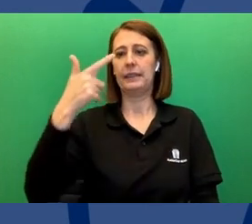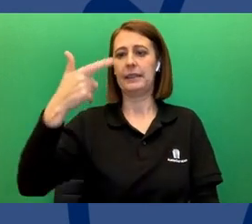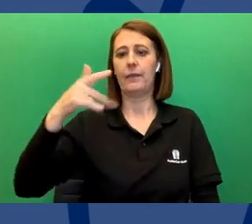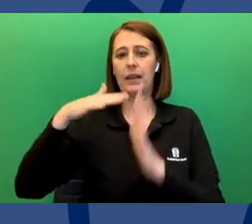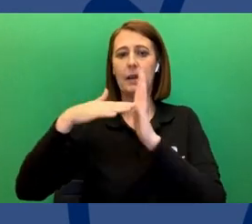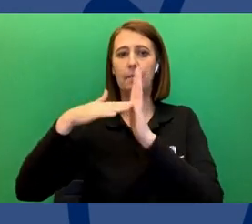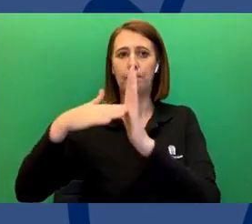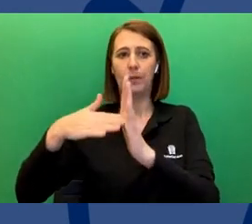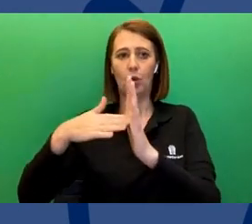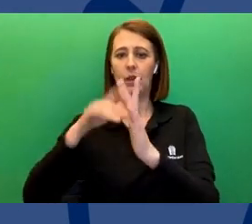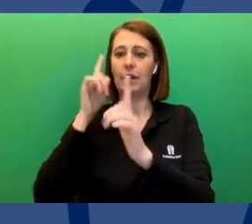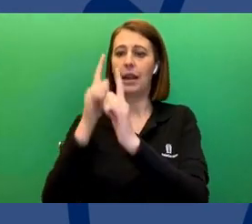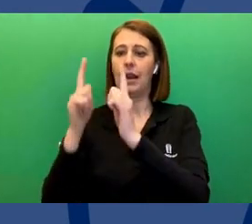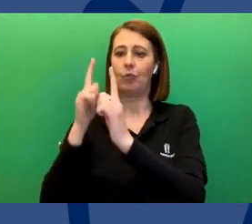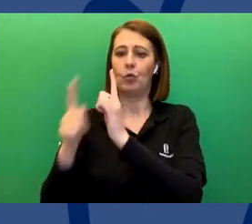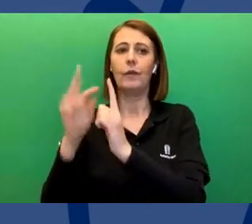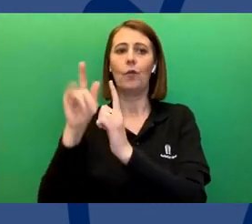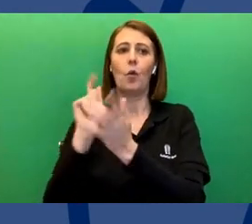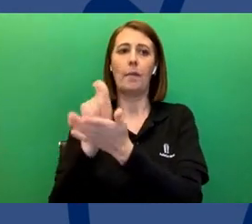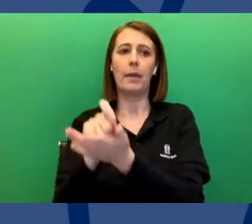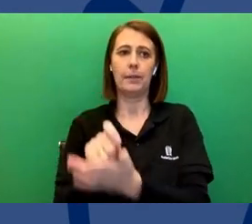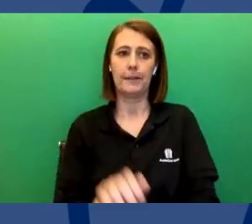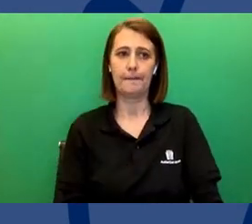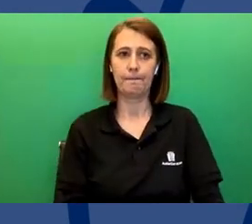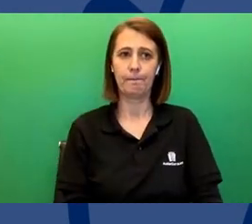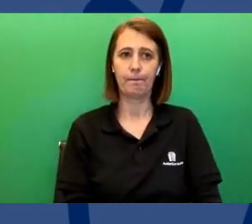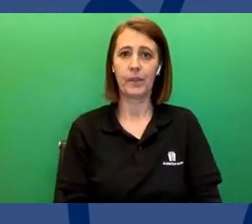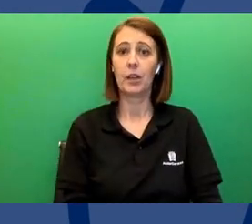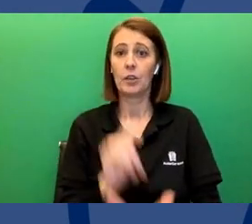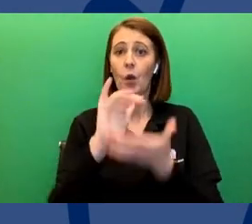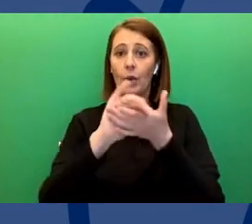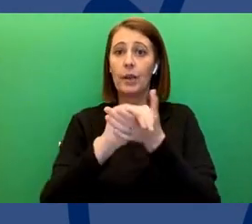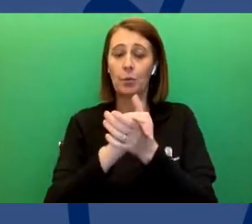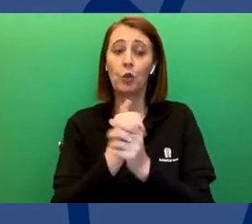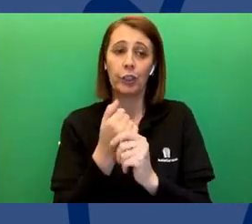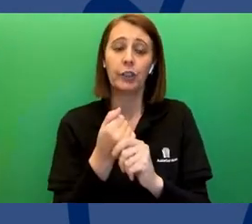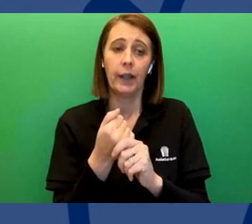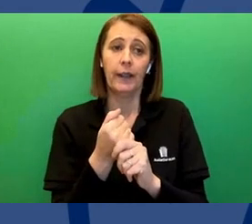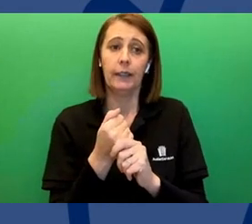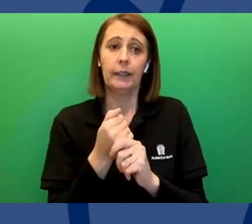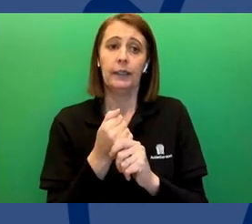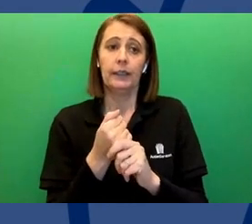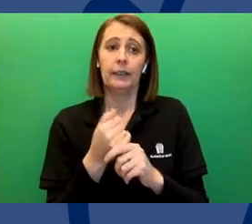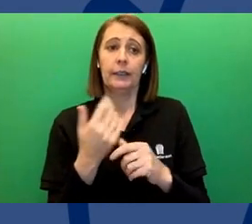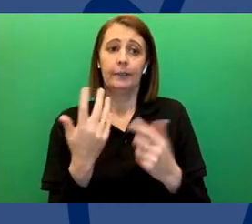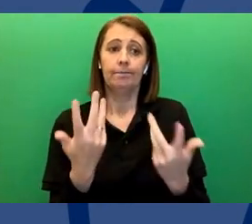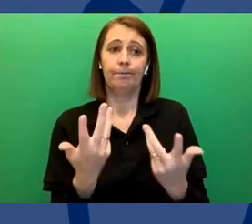for payment. So we appreciate there's some ‑ you know, there's some questions there